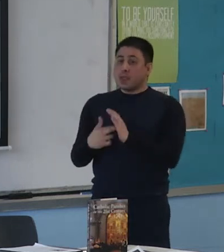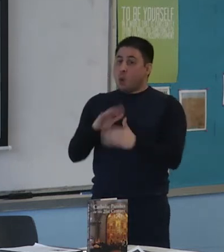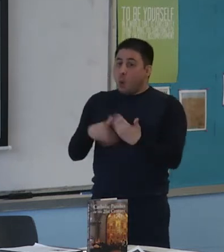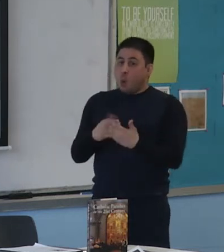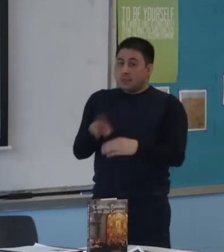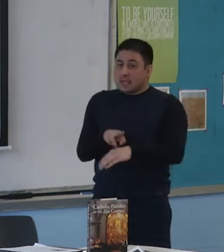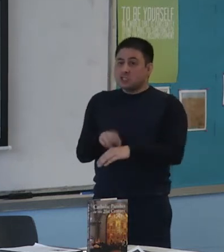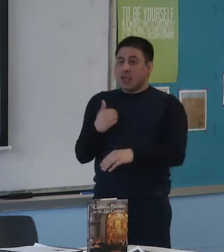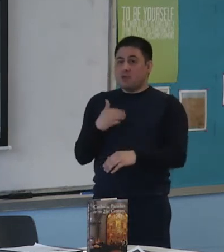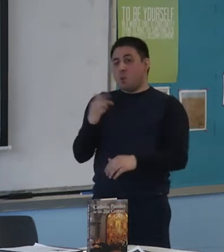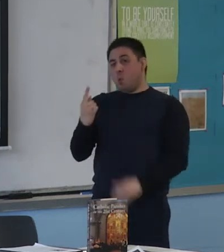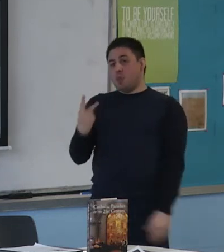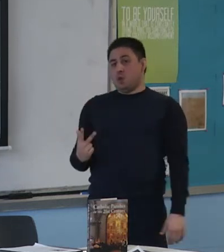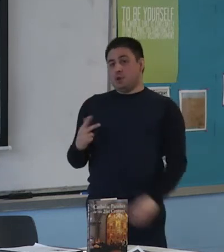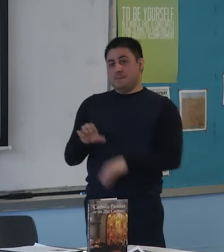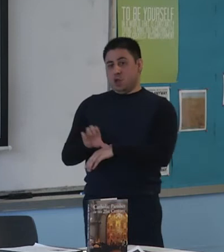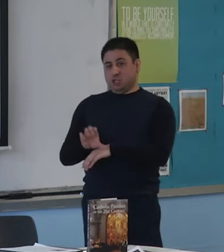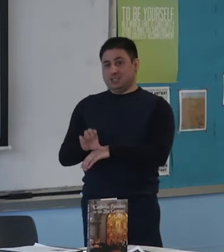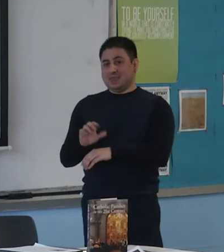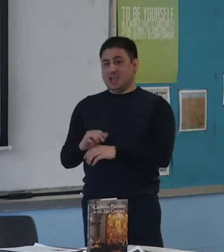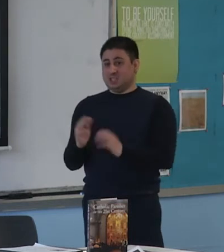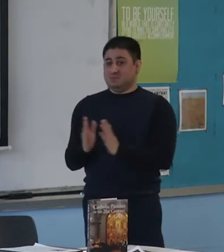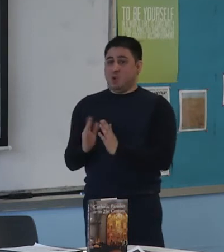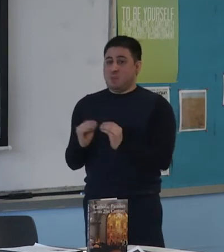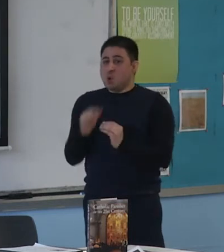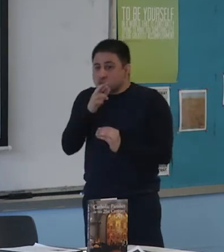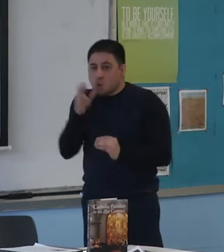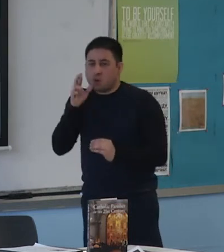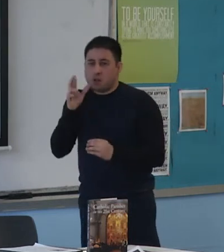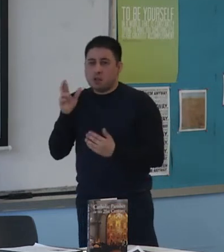we have about a third of parishes that are smaller, more rural parishes, so there